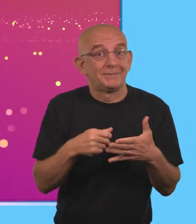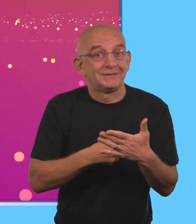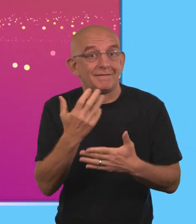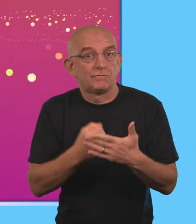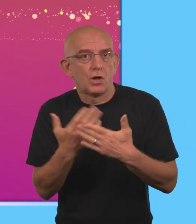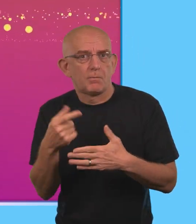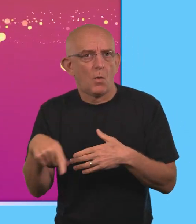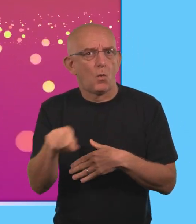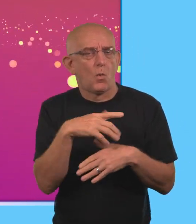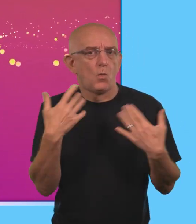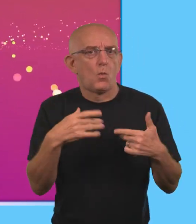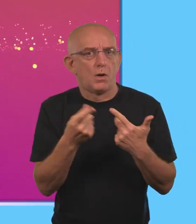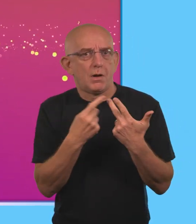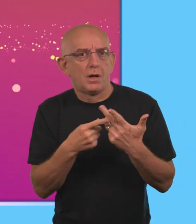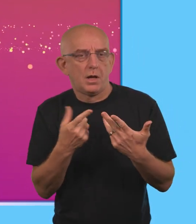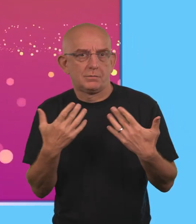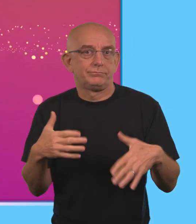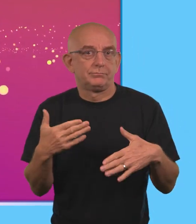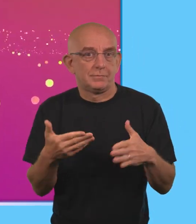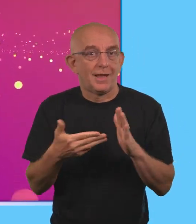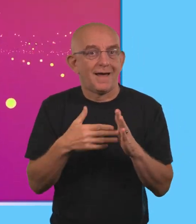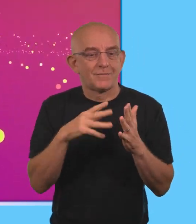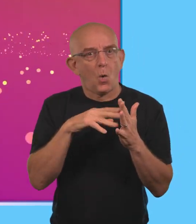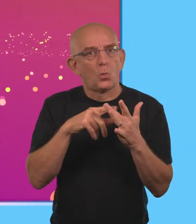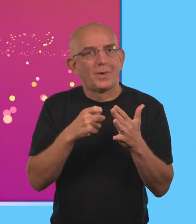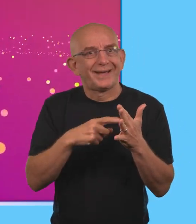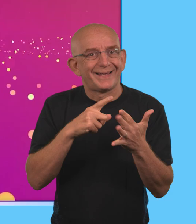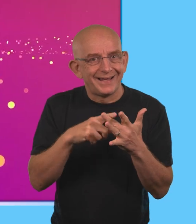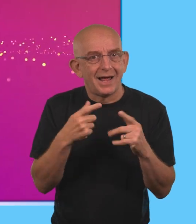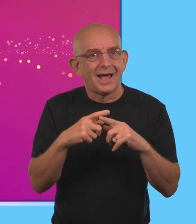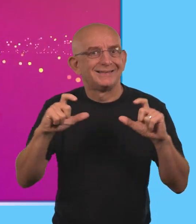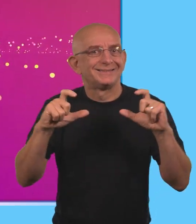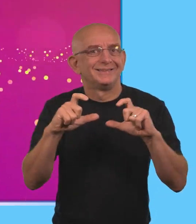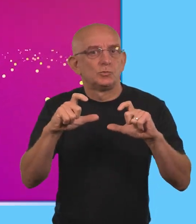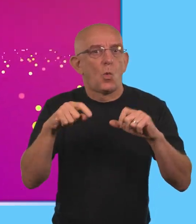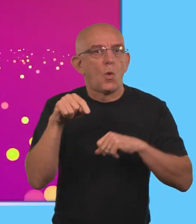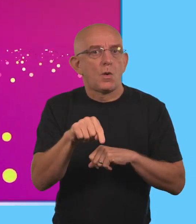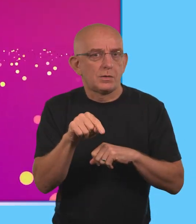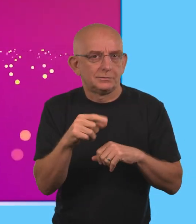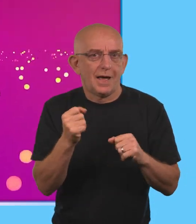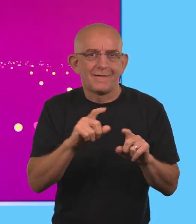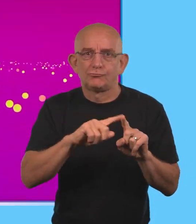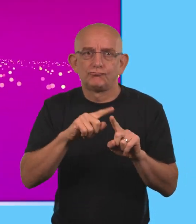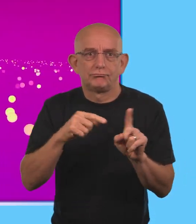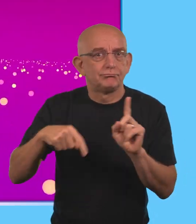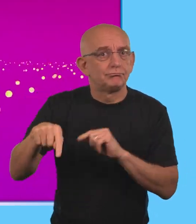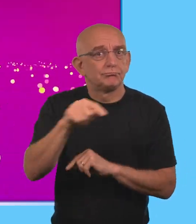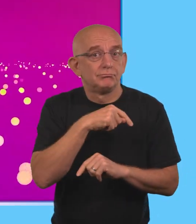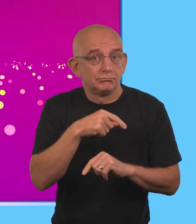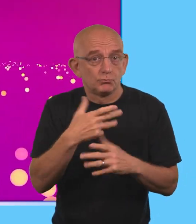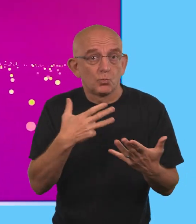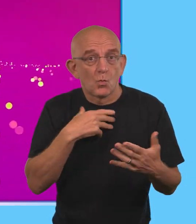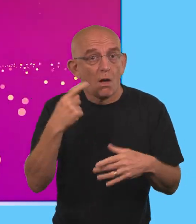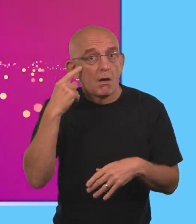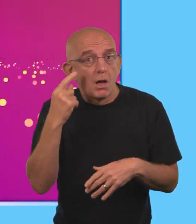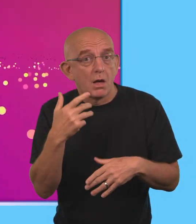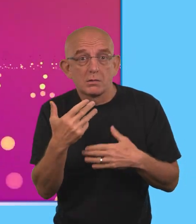All of the jam developers have also come up with some really awesome resources. There is a wiki and a Discord community with some very awesome people on it.